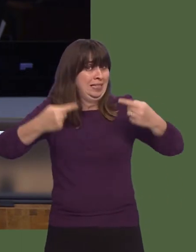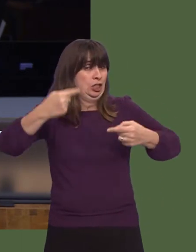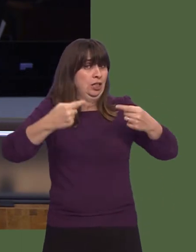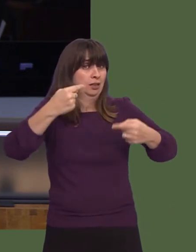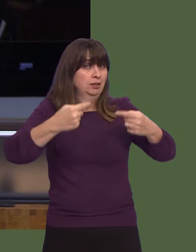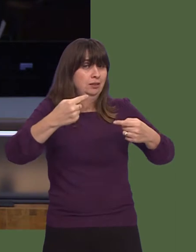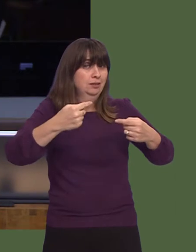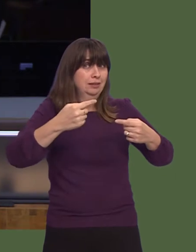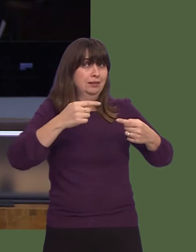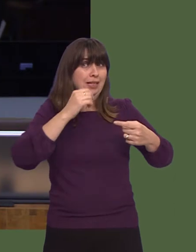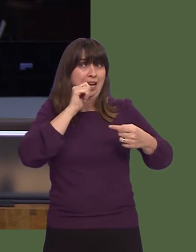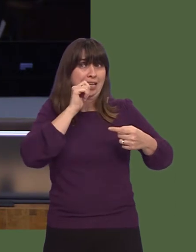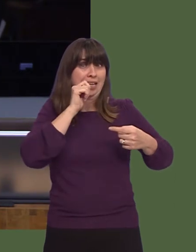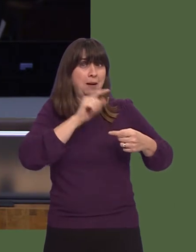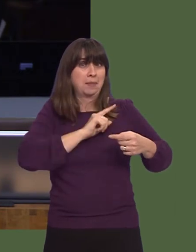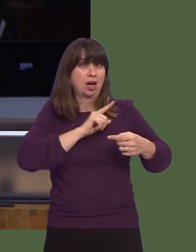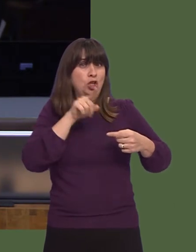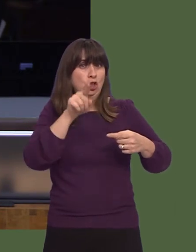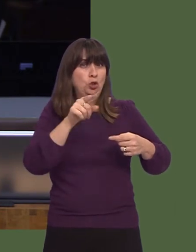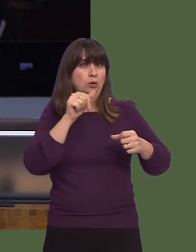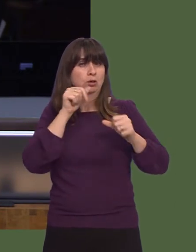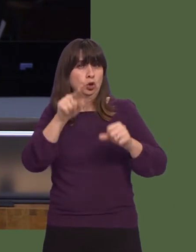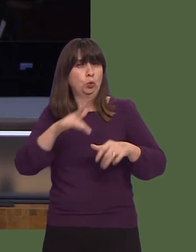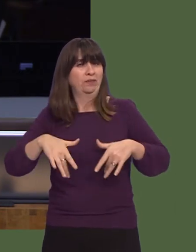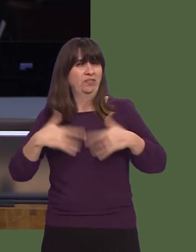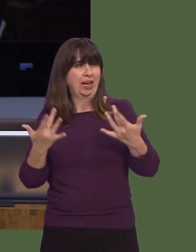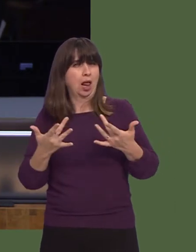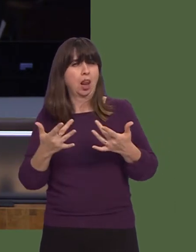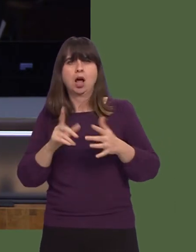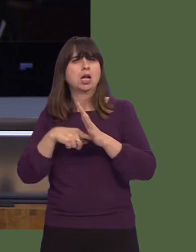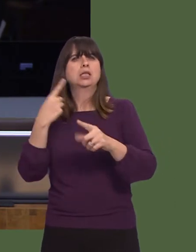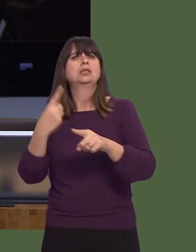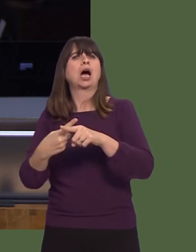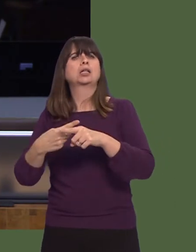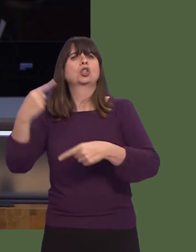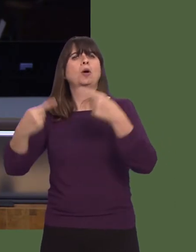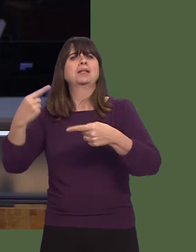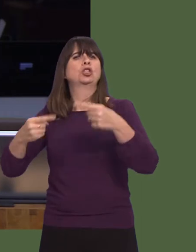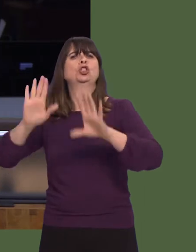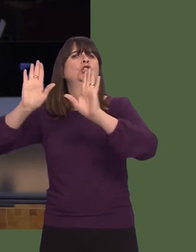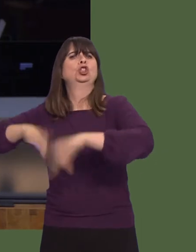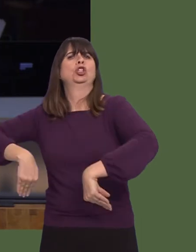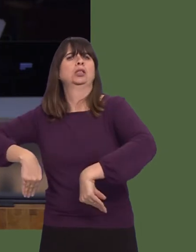duty with his other views that the tax system should not be used for tax competition within the United Kingdom or, indeed, with other countries?